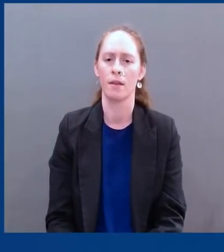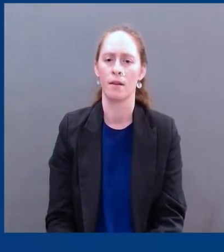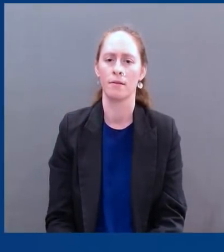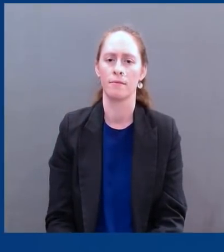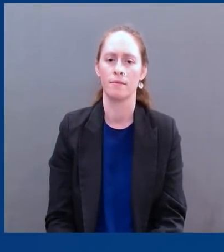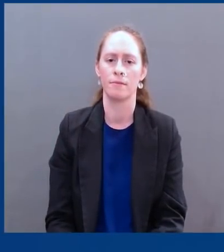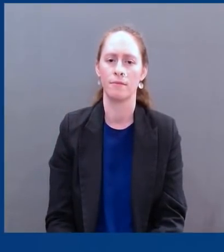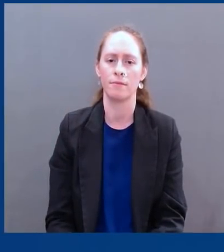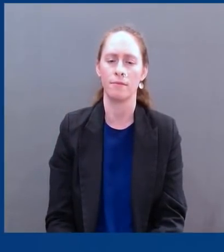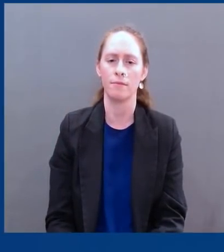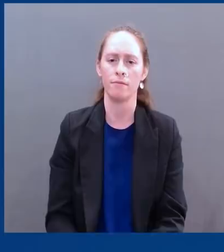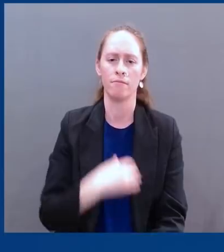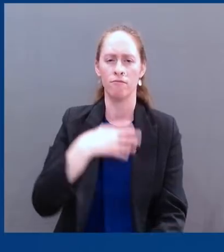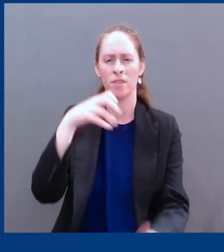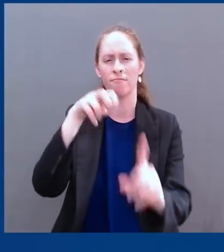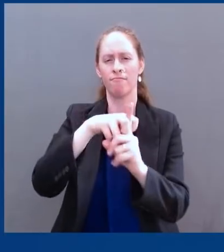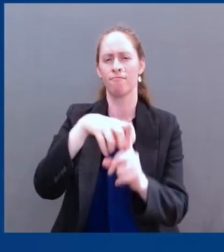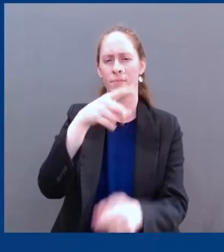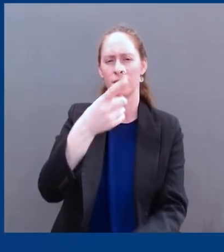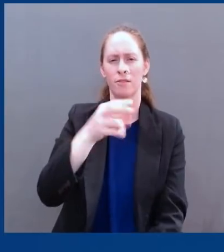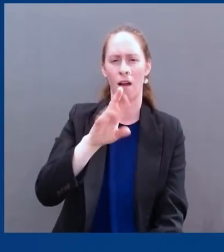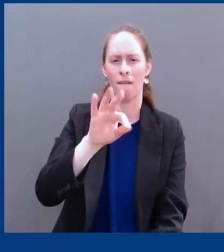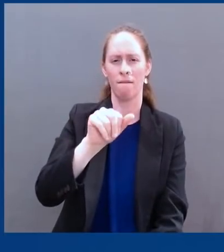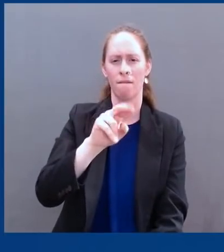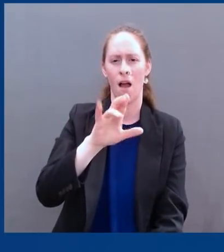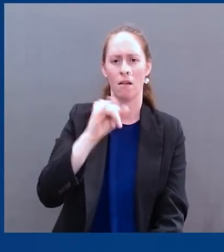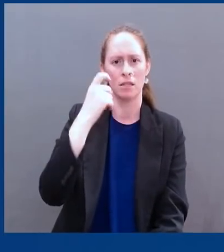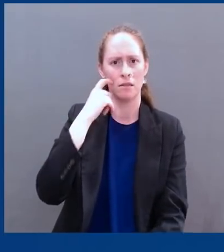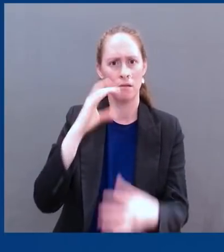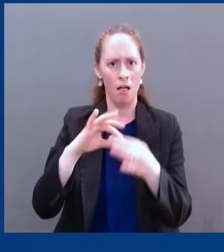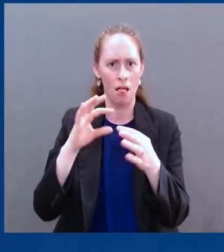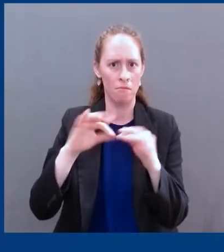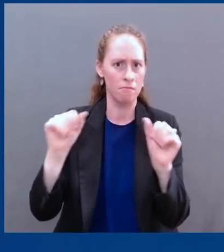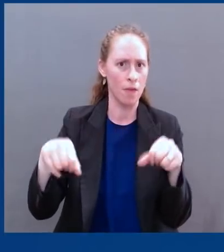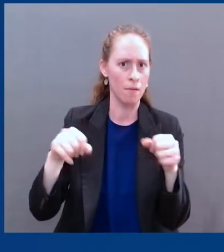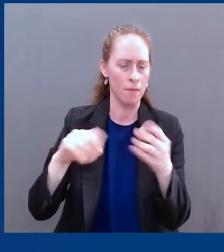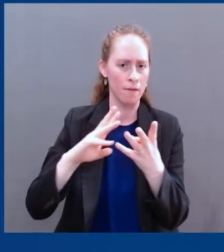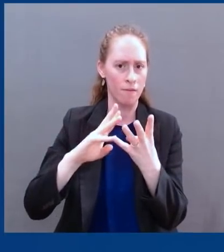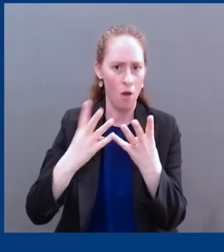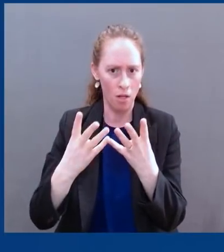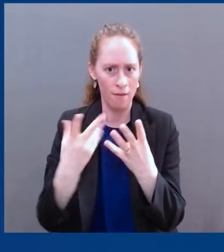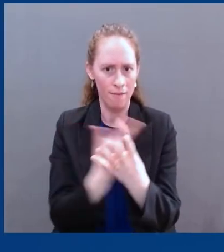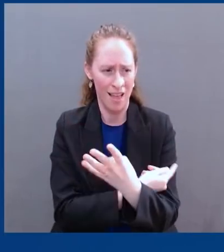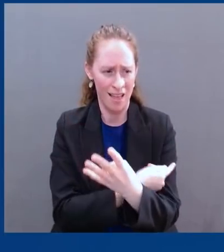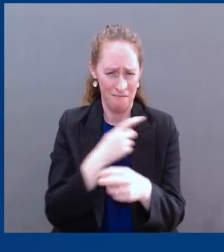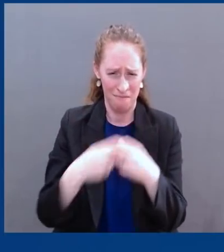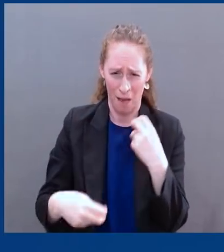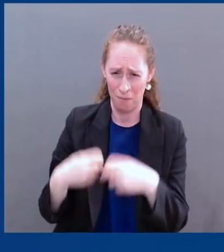However, there's still many Americans who resist being vaccinated -- among them, millions in the Latino community.